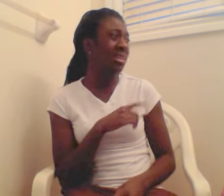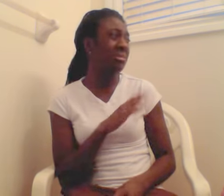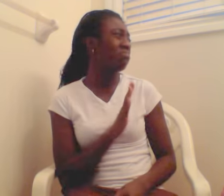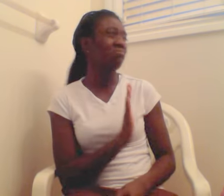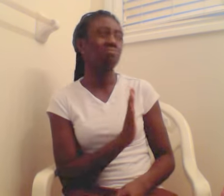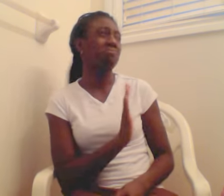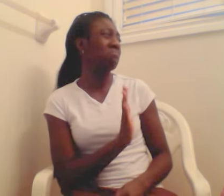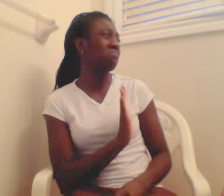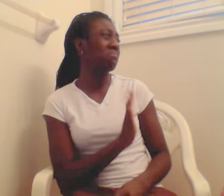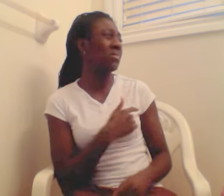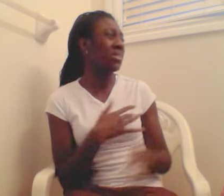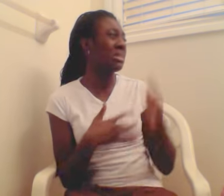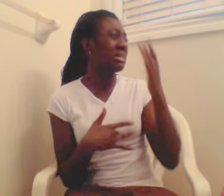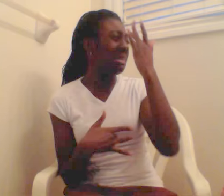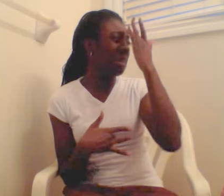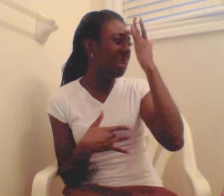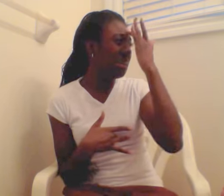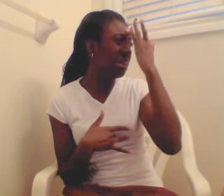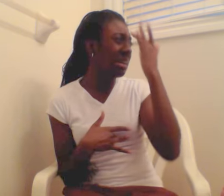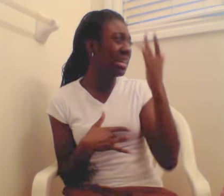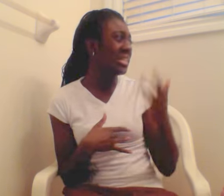sick: Universal Expression of Emotion- Sad